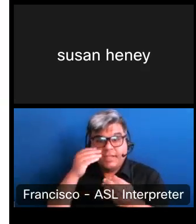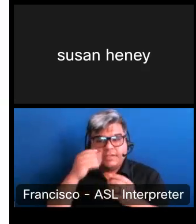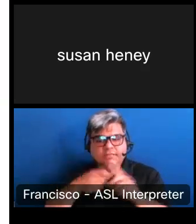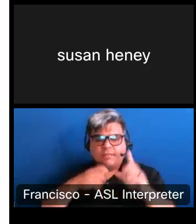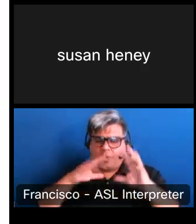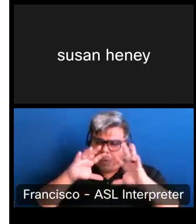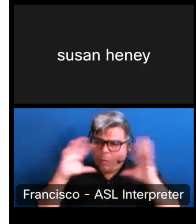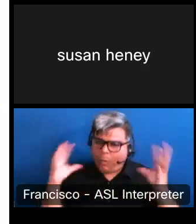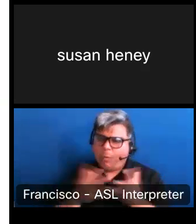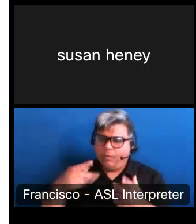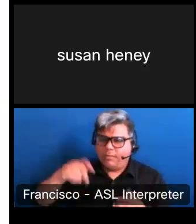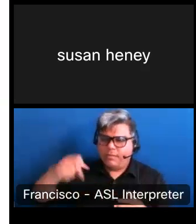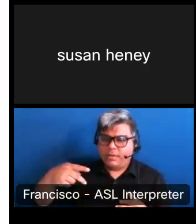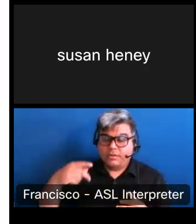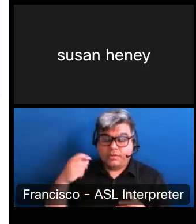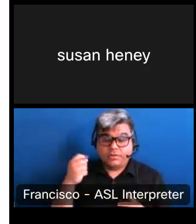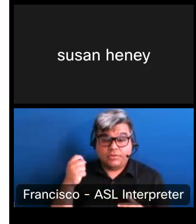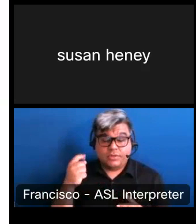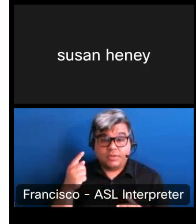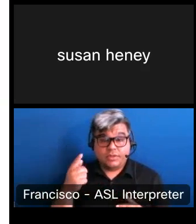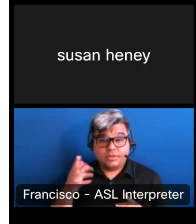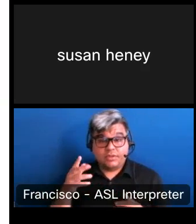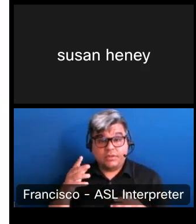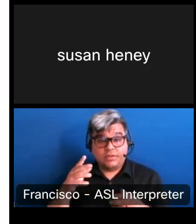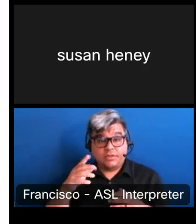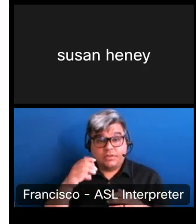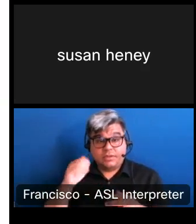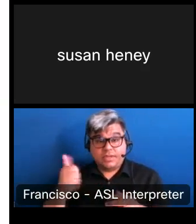The data excuse me the decennial census is considered the official